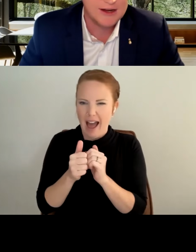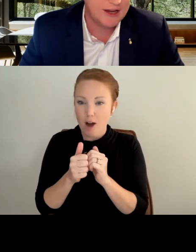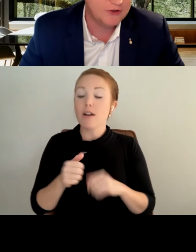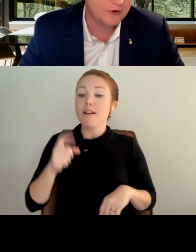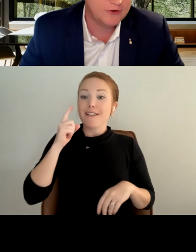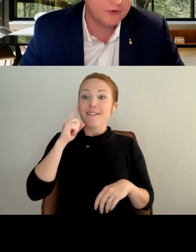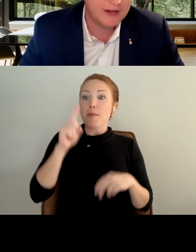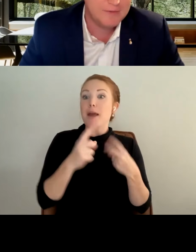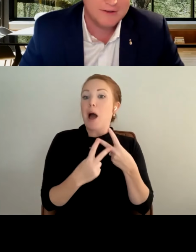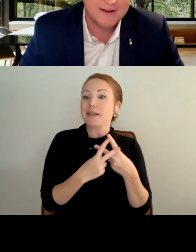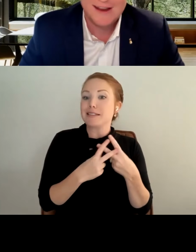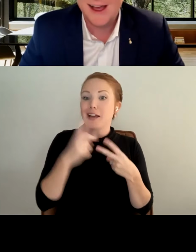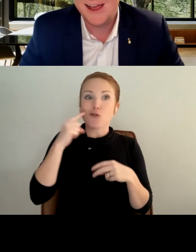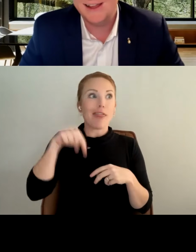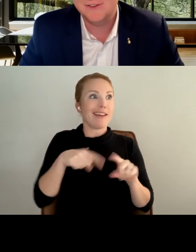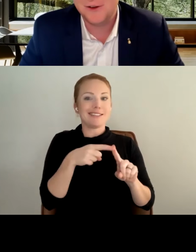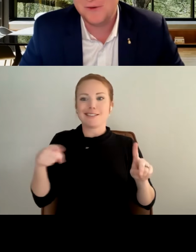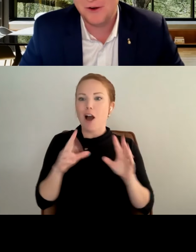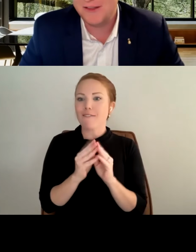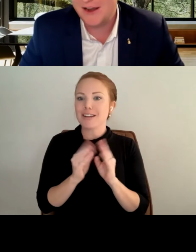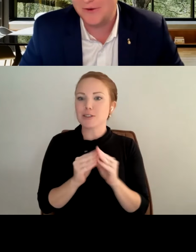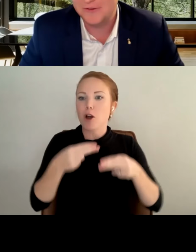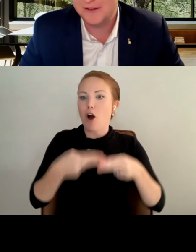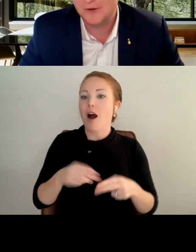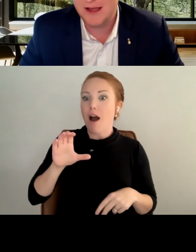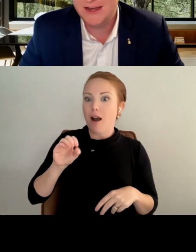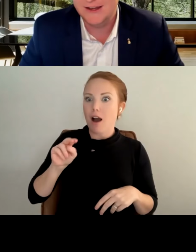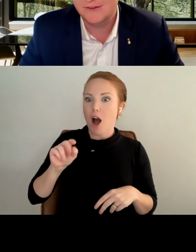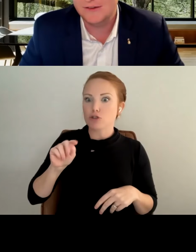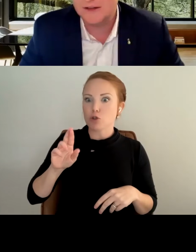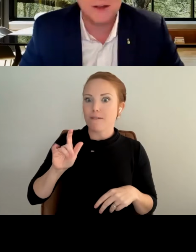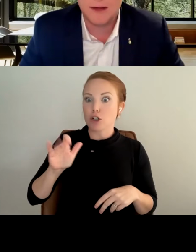"controversial statement". And so we've heard a lot of those. And so mine is you're going to